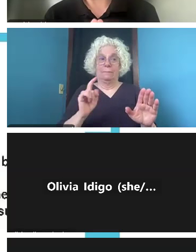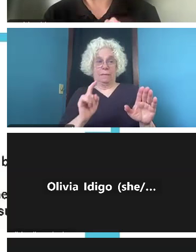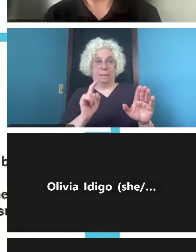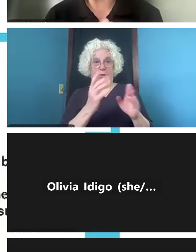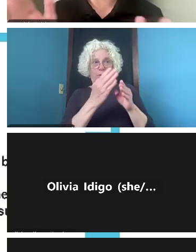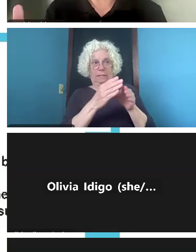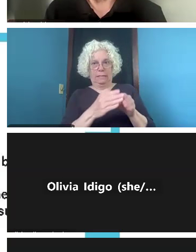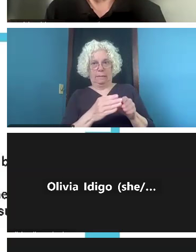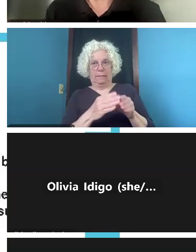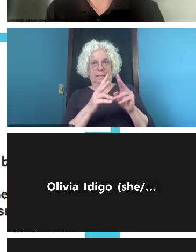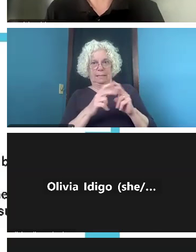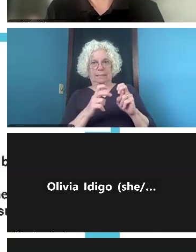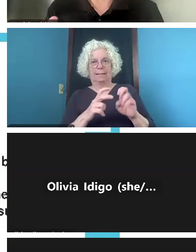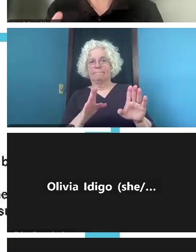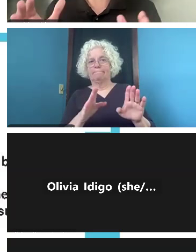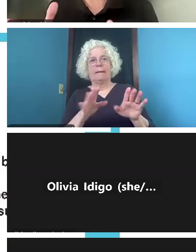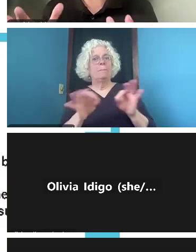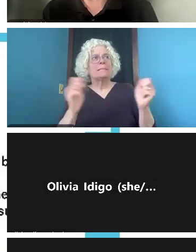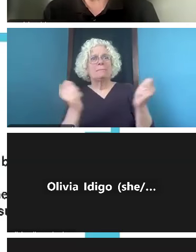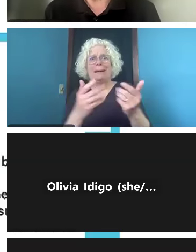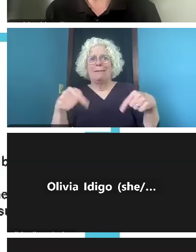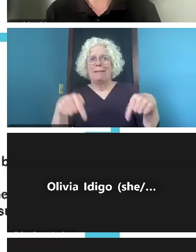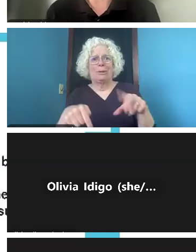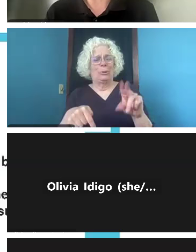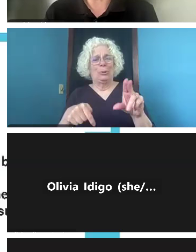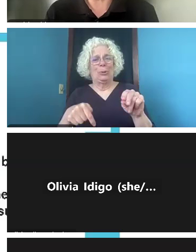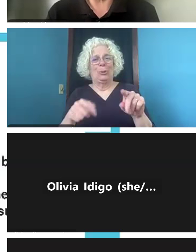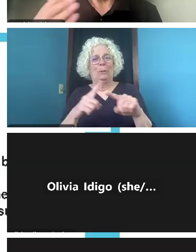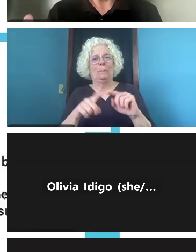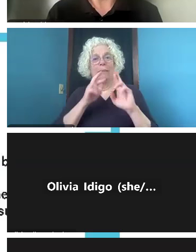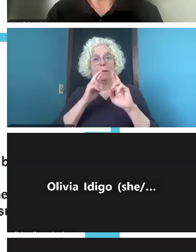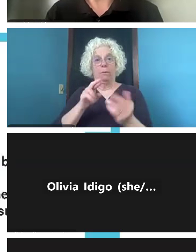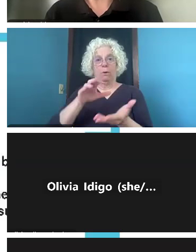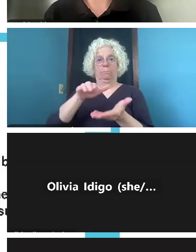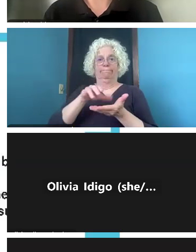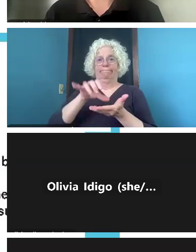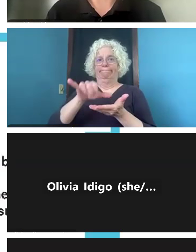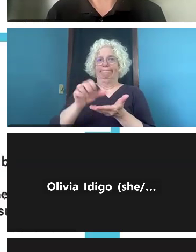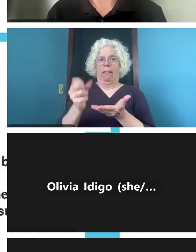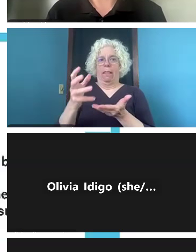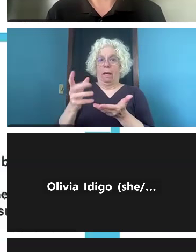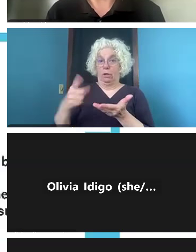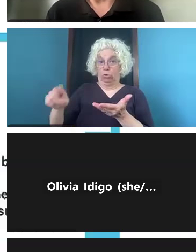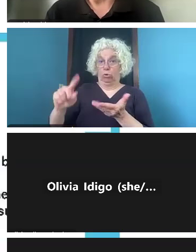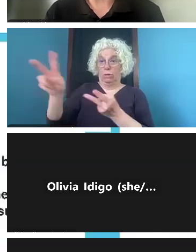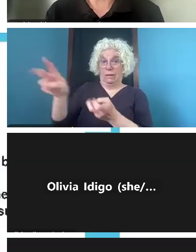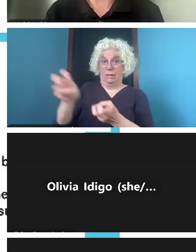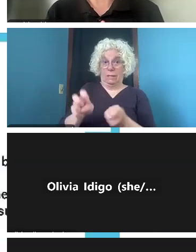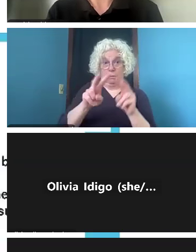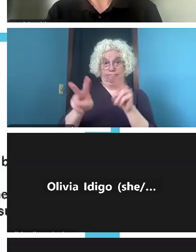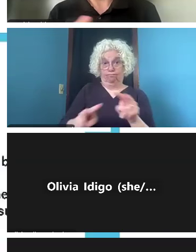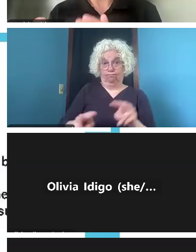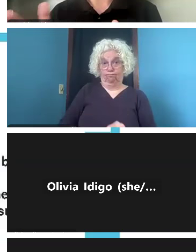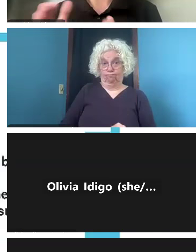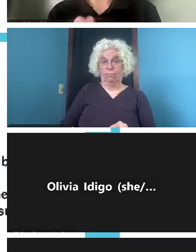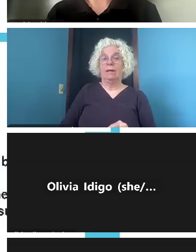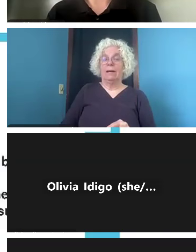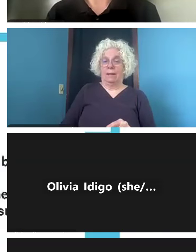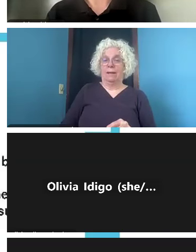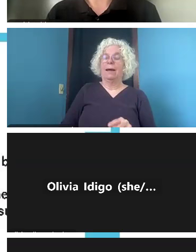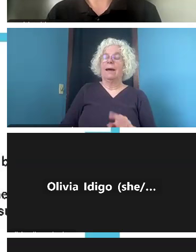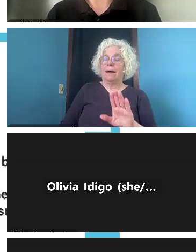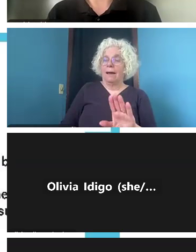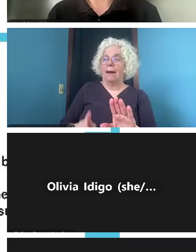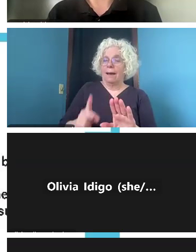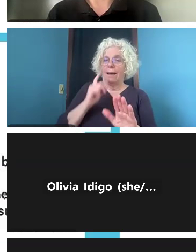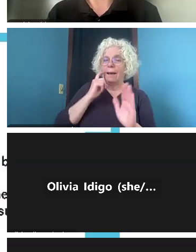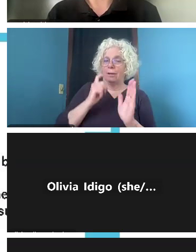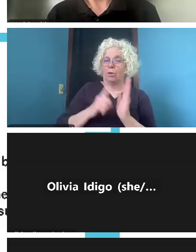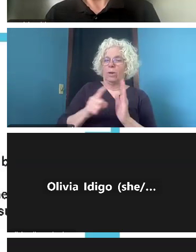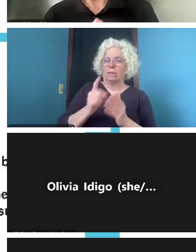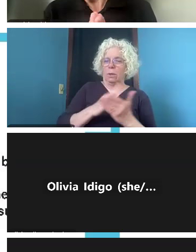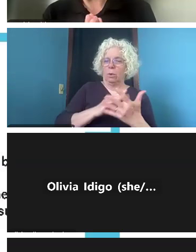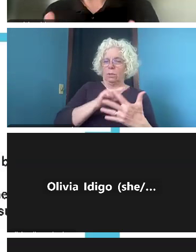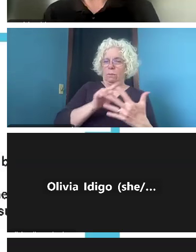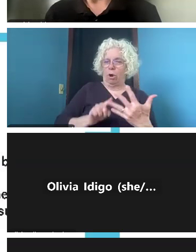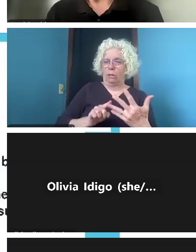And of course I can't go through it all here, but there is so much more in the report and toolkit that when you have a chance to download it as Liz had talked about, you want to pay particular attention to some of those segments.